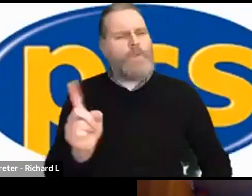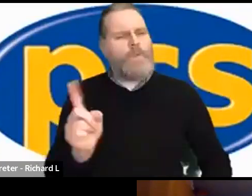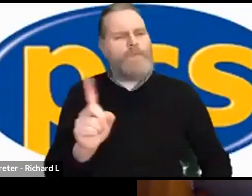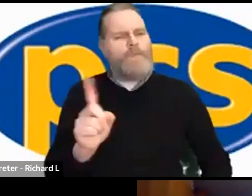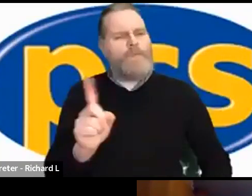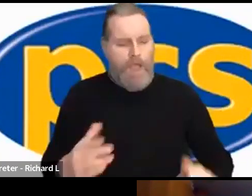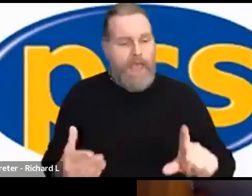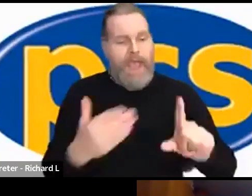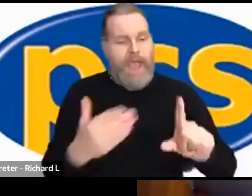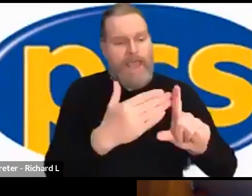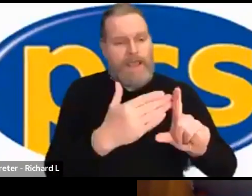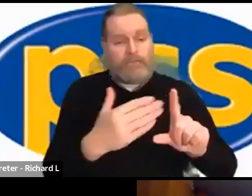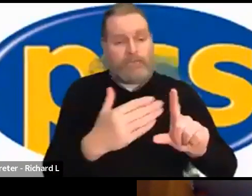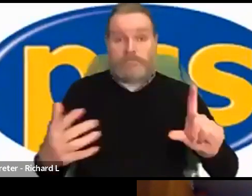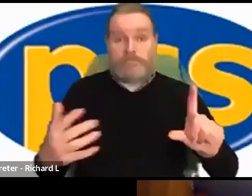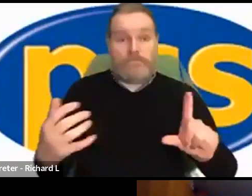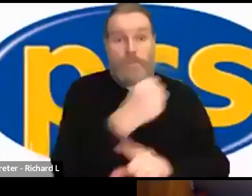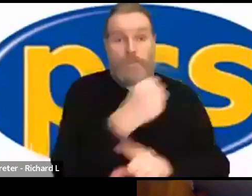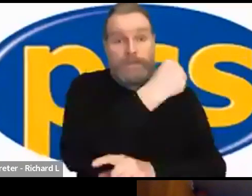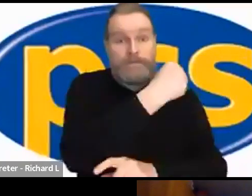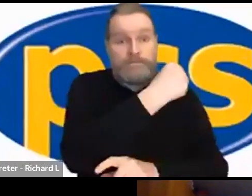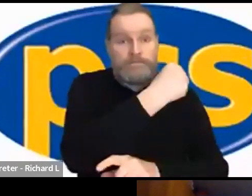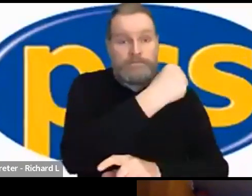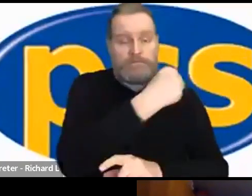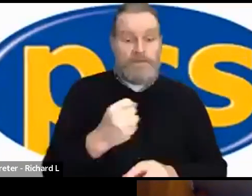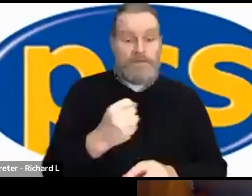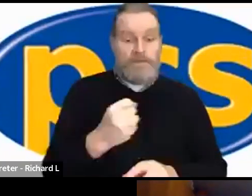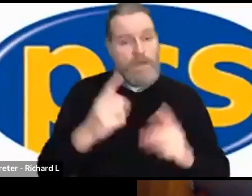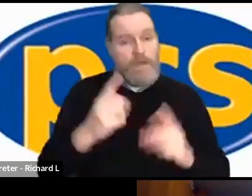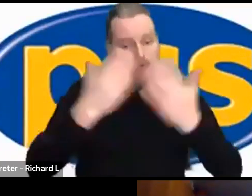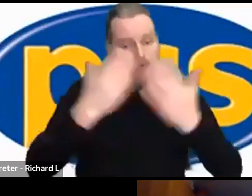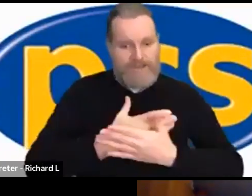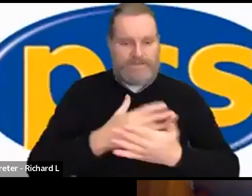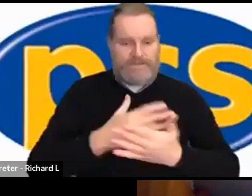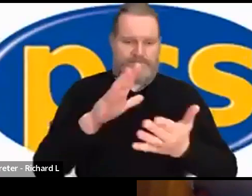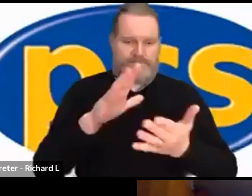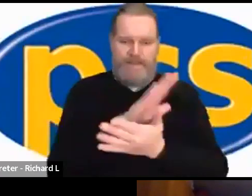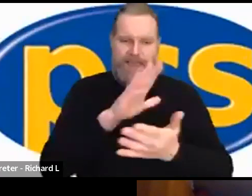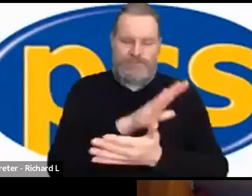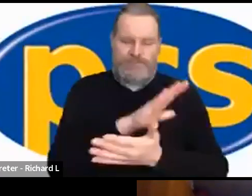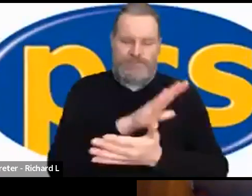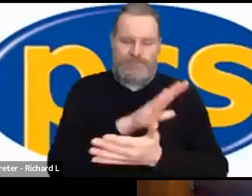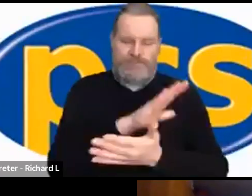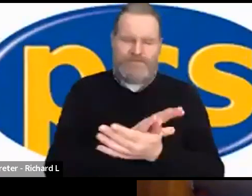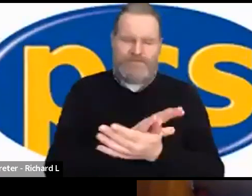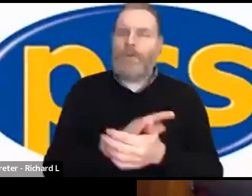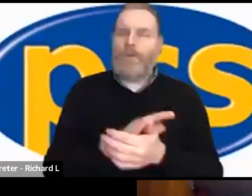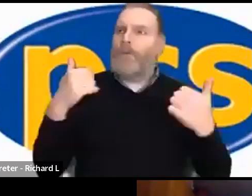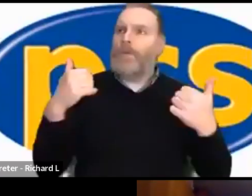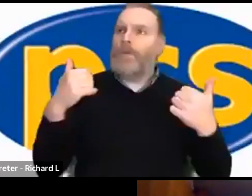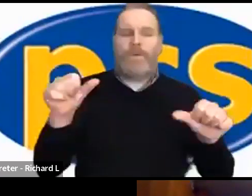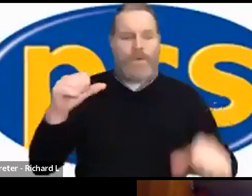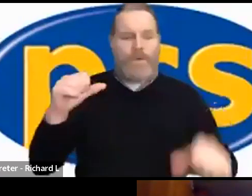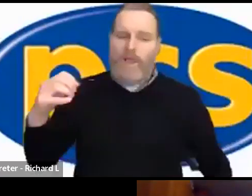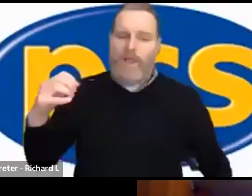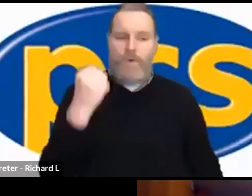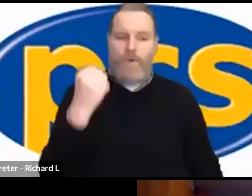structure of a strike is to win , and therefore , and therefore it's with immense pleasure tonight that I want to say t to start with a real win for